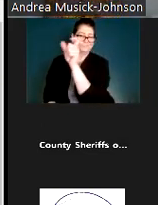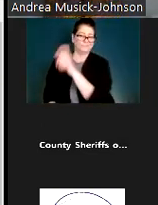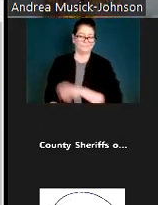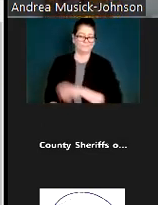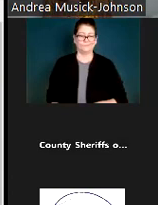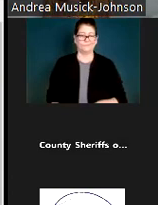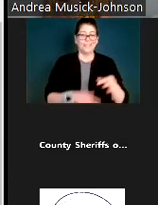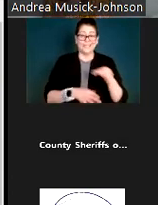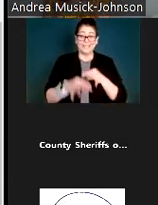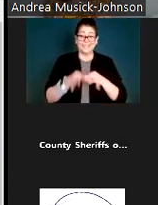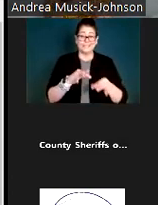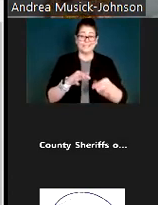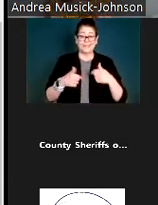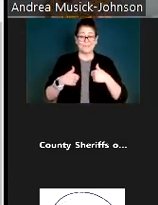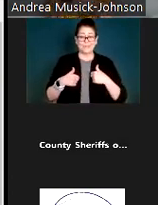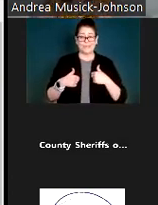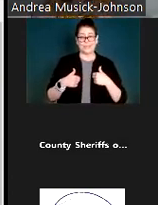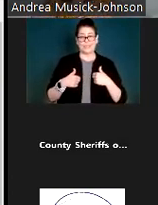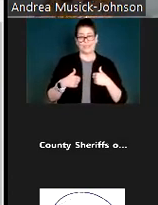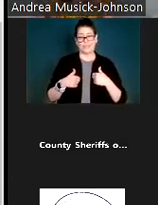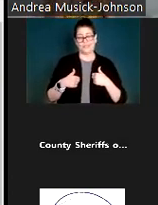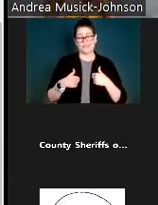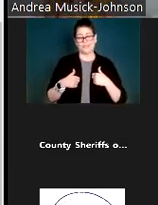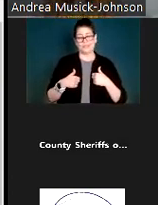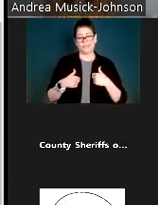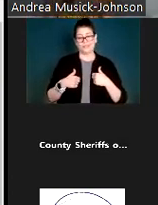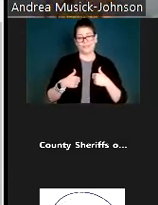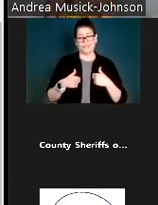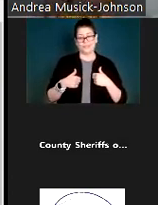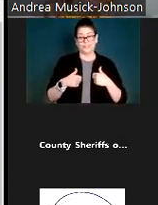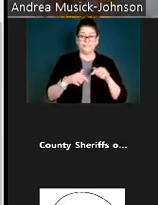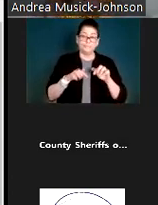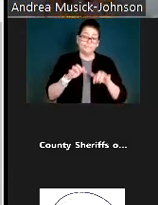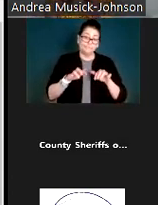to come back in and, like Robert mentioned, type out his name and scroll to find him,